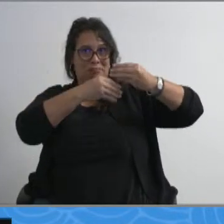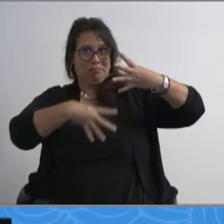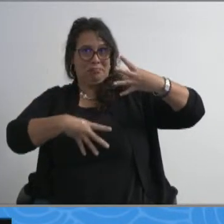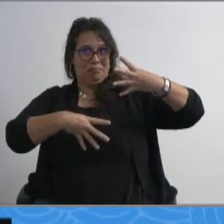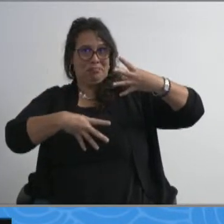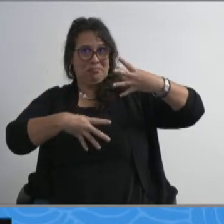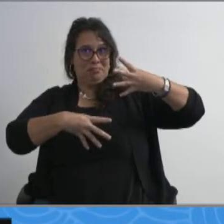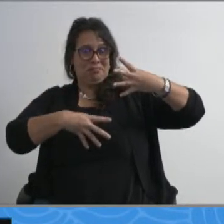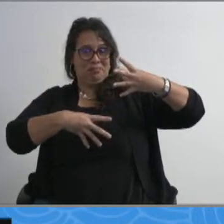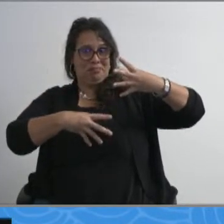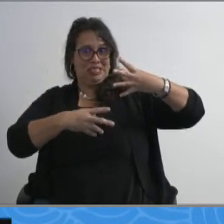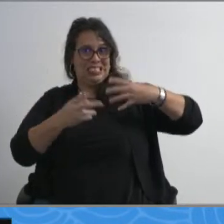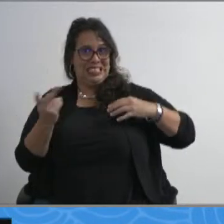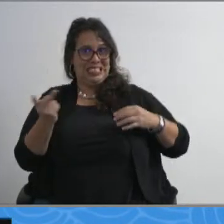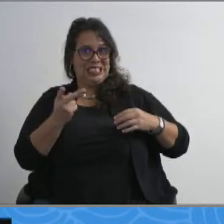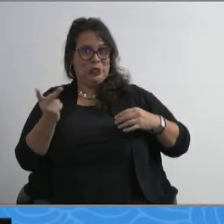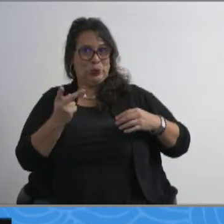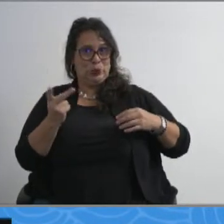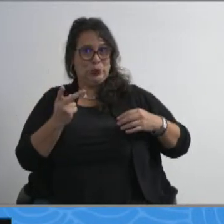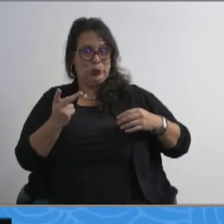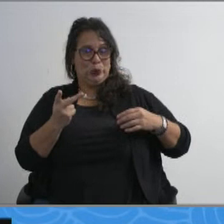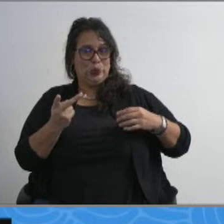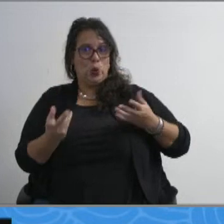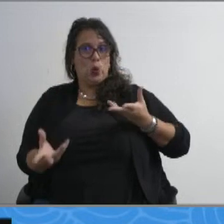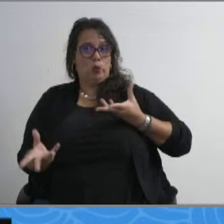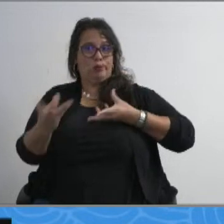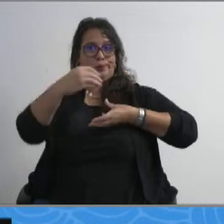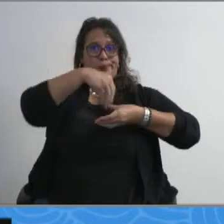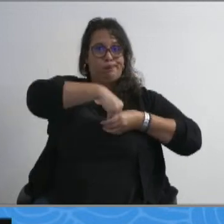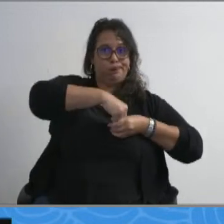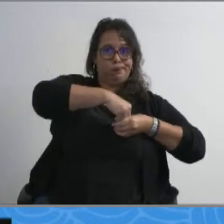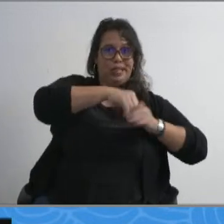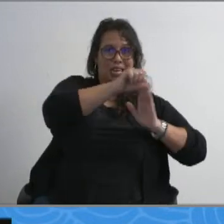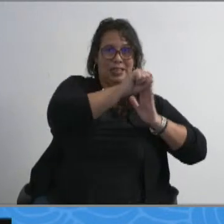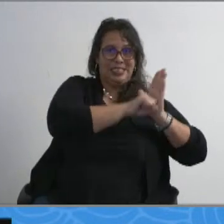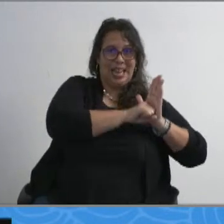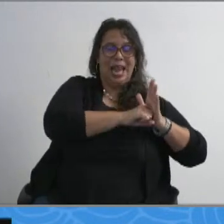combined with the state LCAP completes the requirements